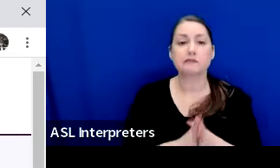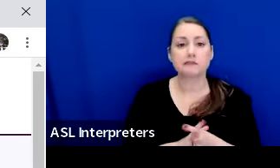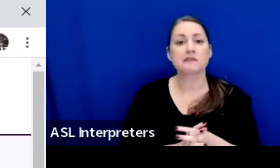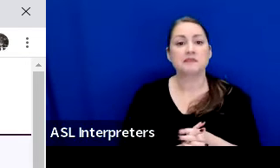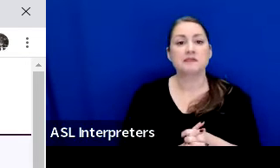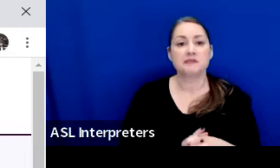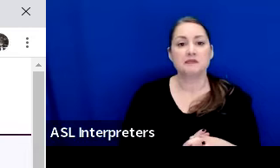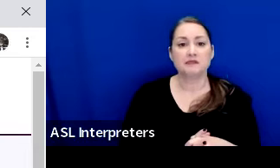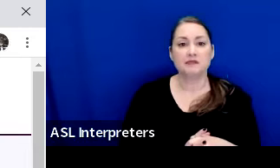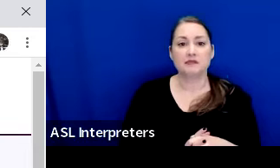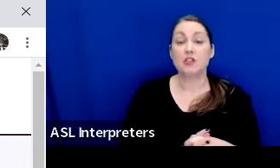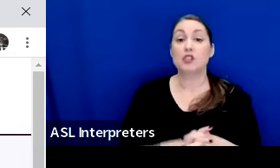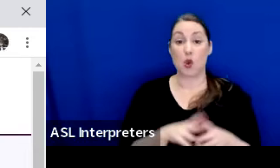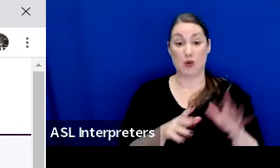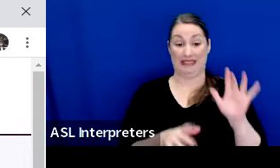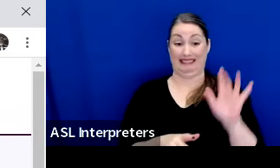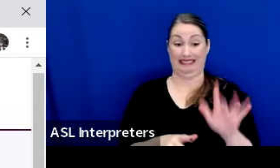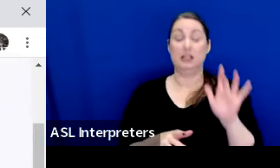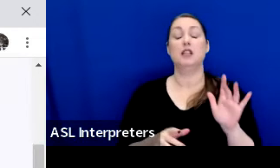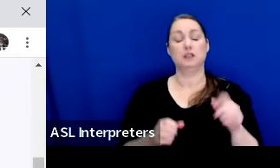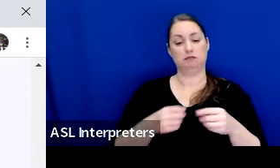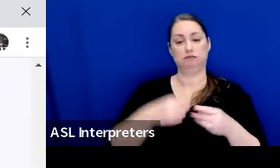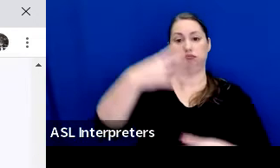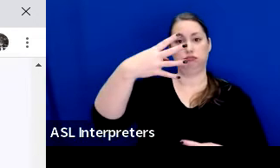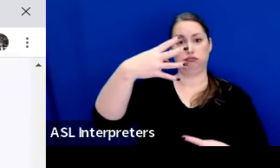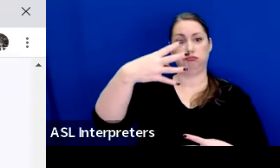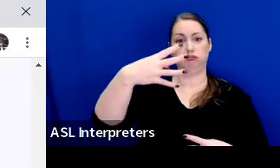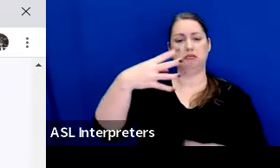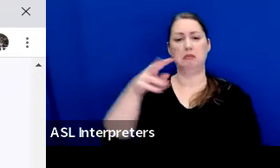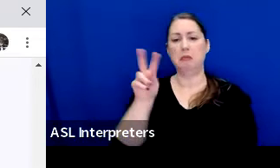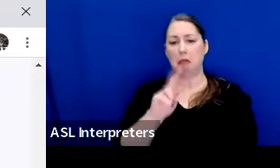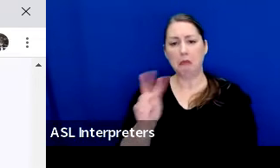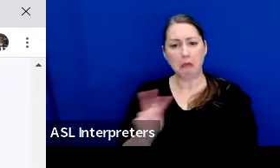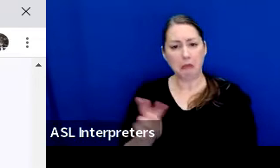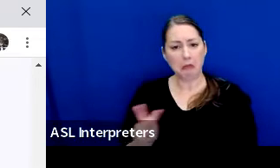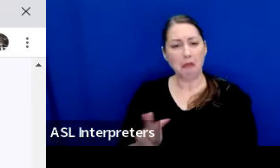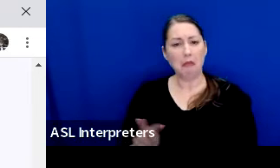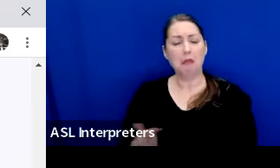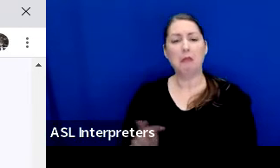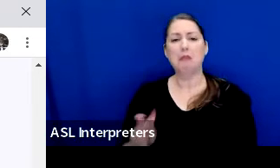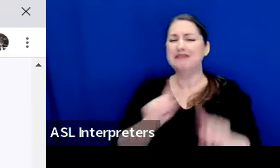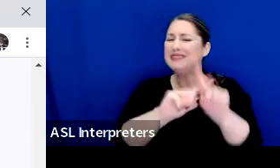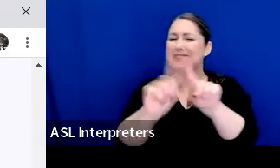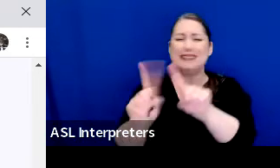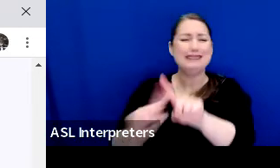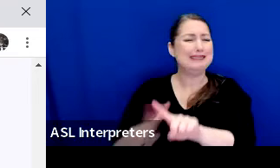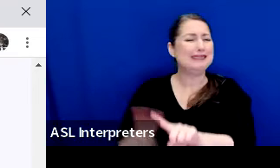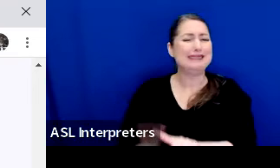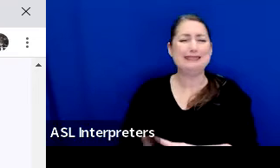So if I click on supporters, then this is nice, it has all the different things that you're going to do